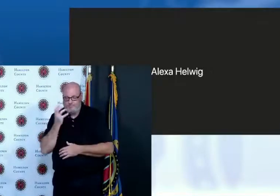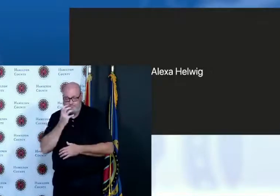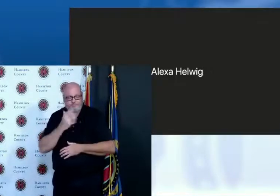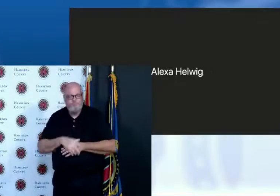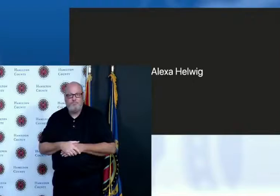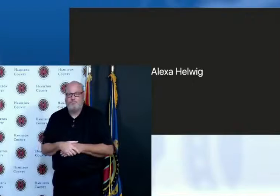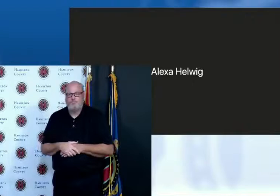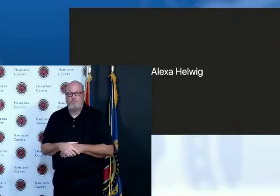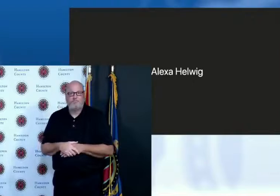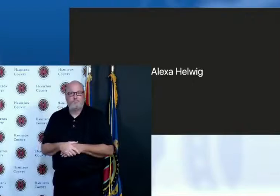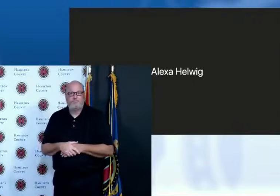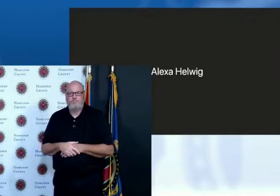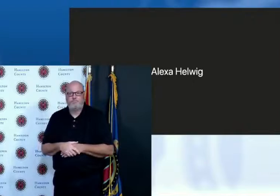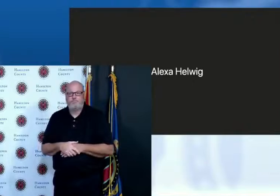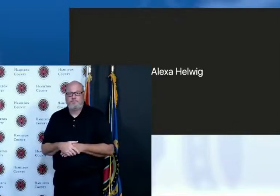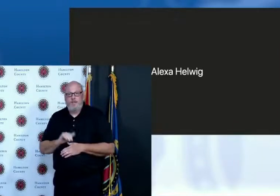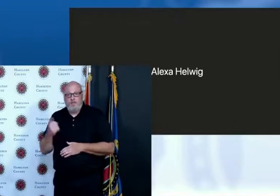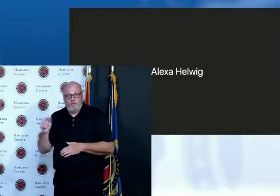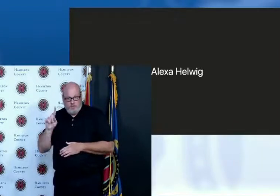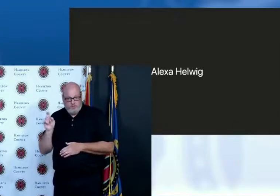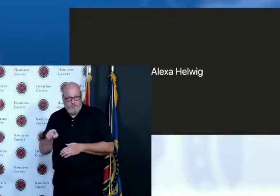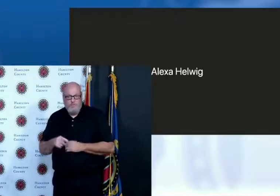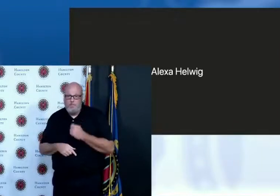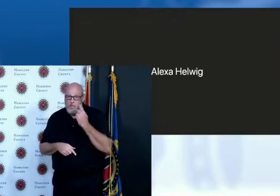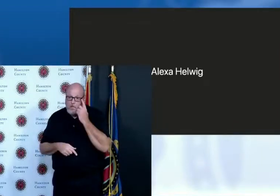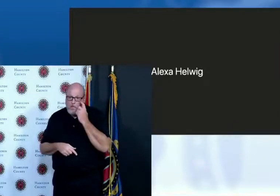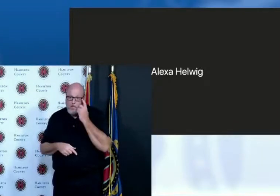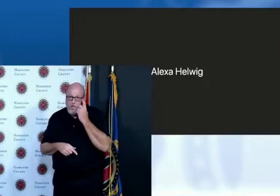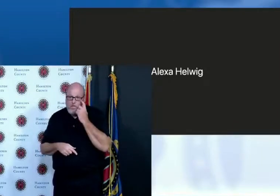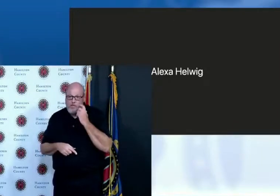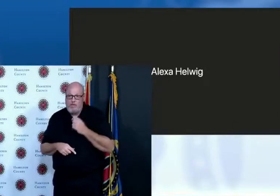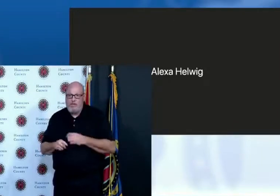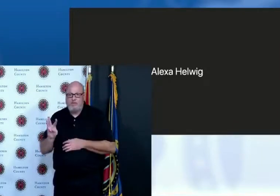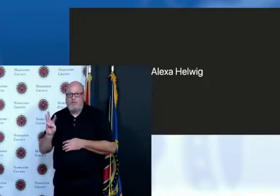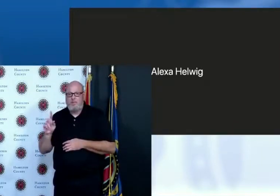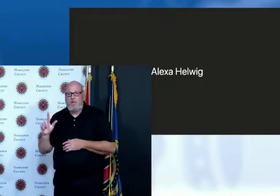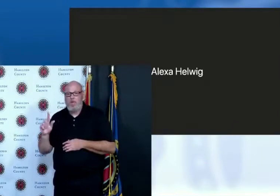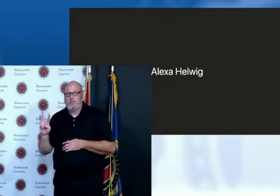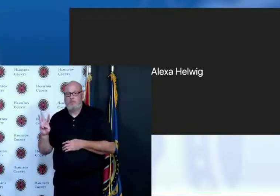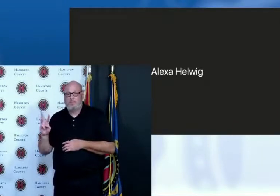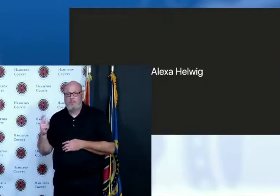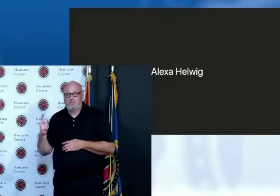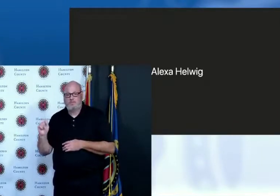next up we have Miana Massey with WLWT News 5. she has questions for you Greg good morning